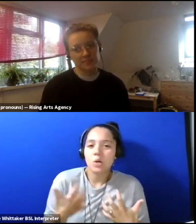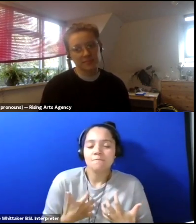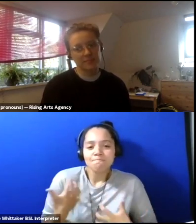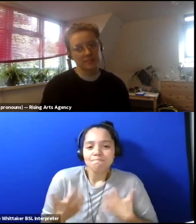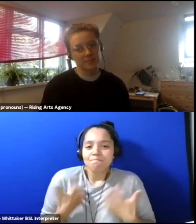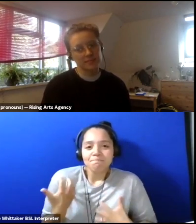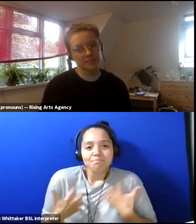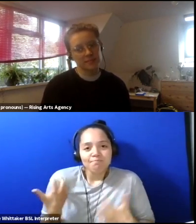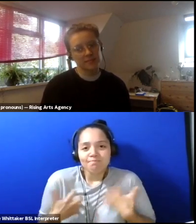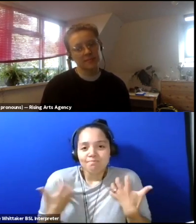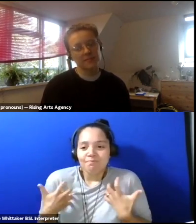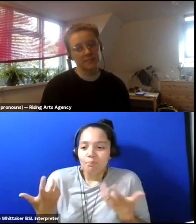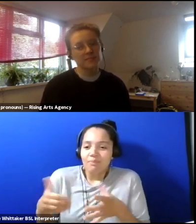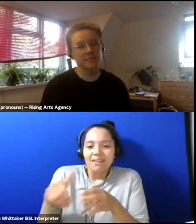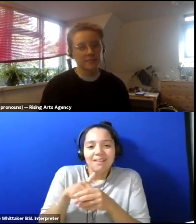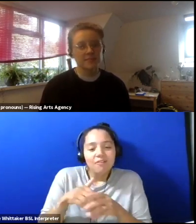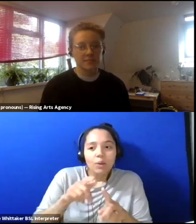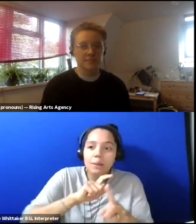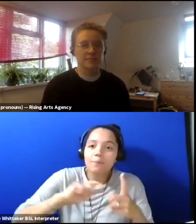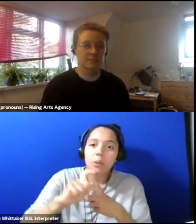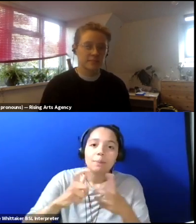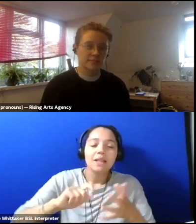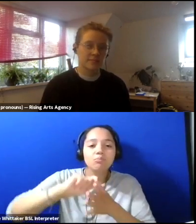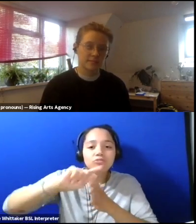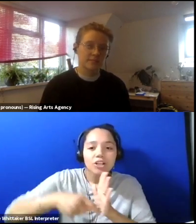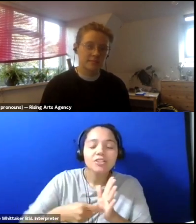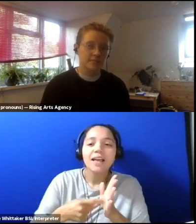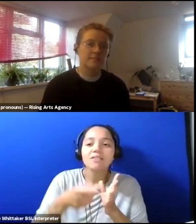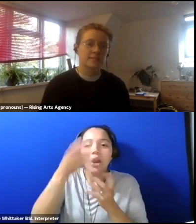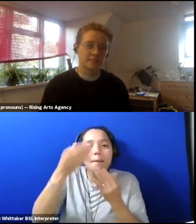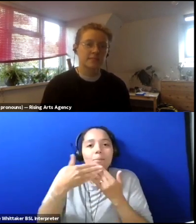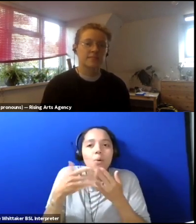more, I think, involved in community projects and learned more about unions and